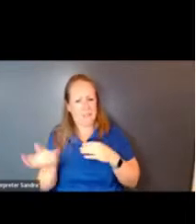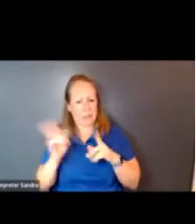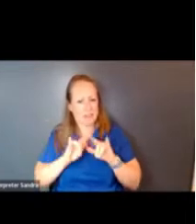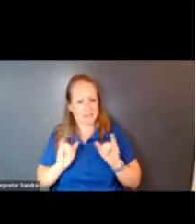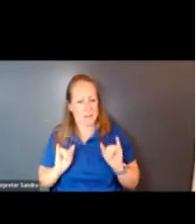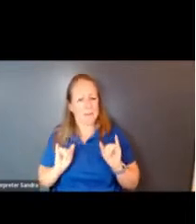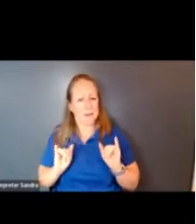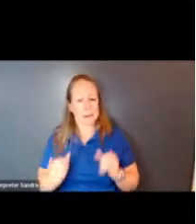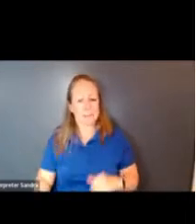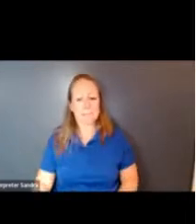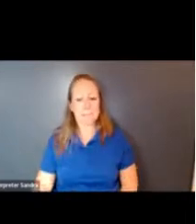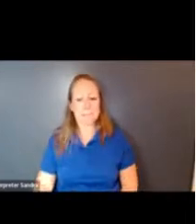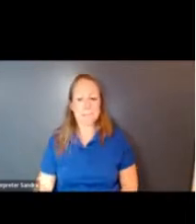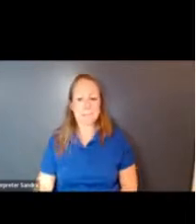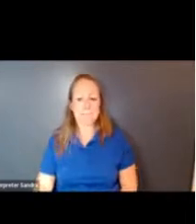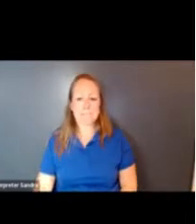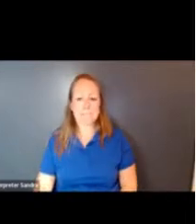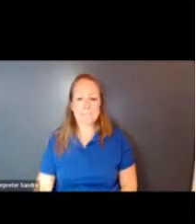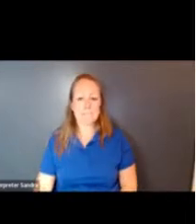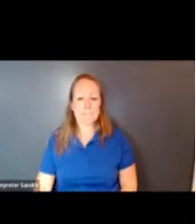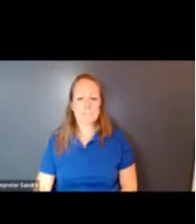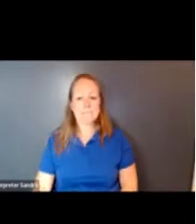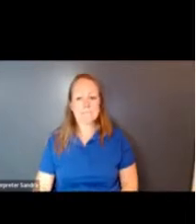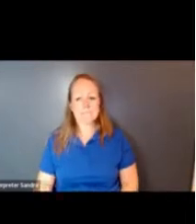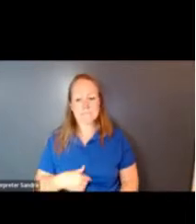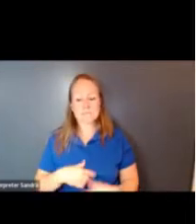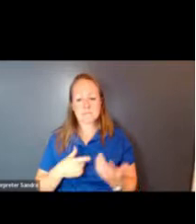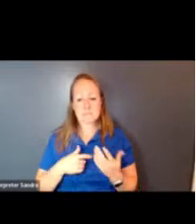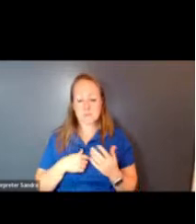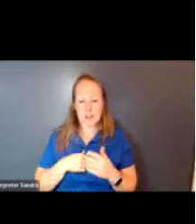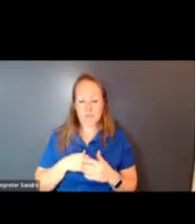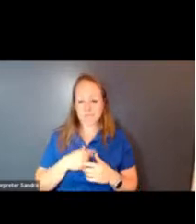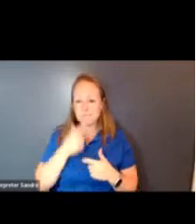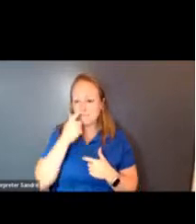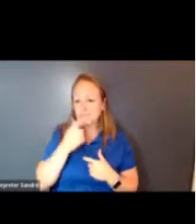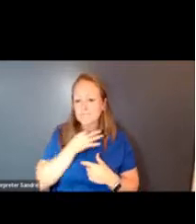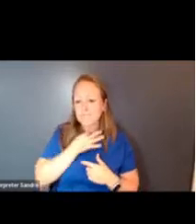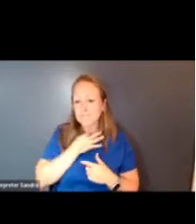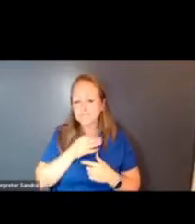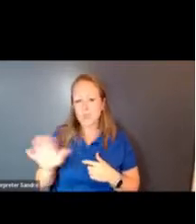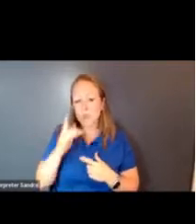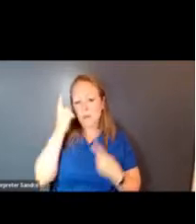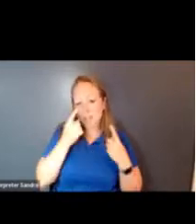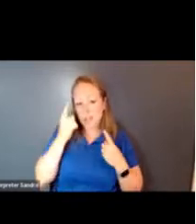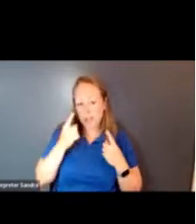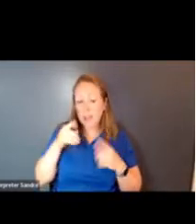hear what people are thinking not only through the poll, but I would encourage people to share over chat. If you are part of a program that you feel is especially strong in their I&A,